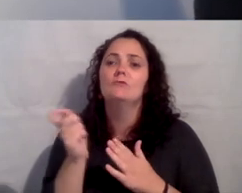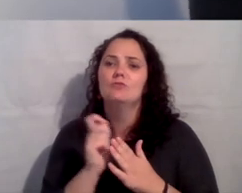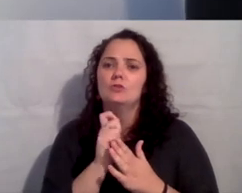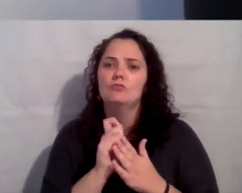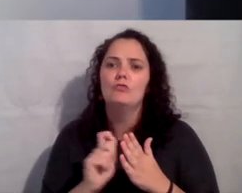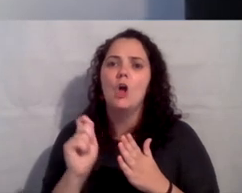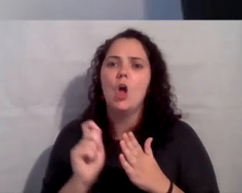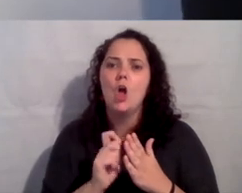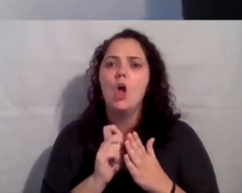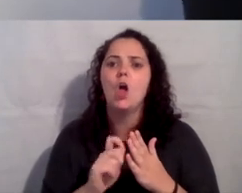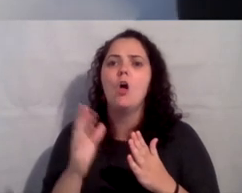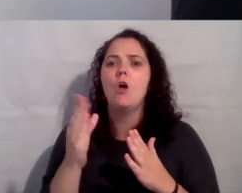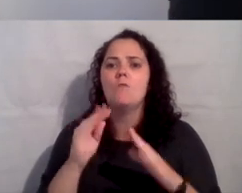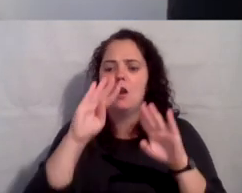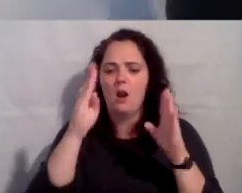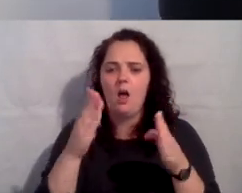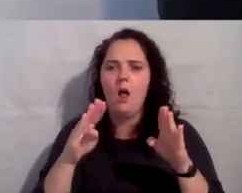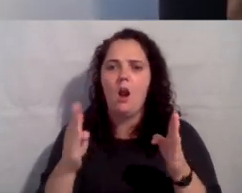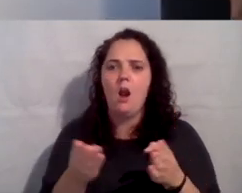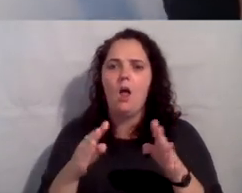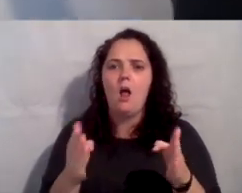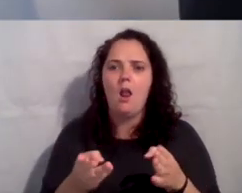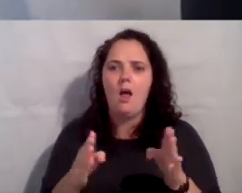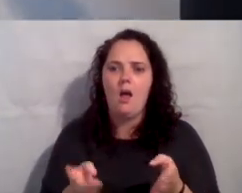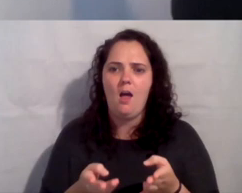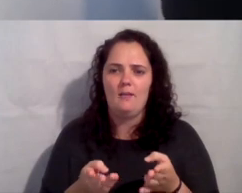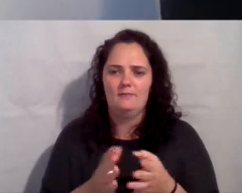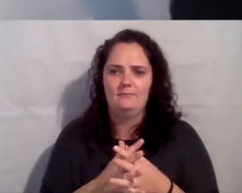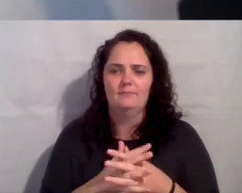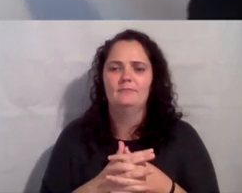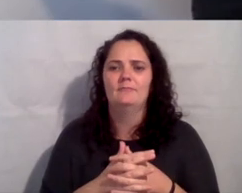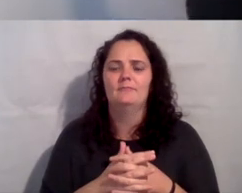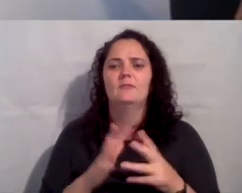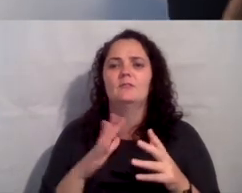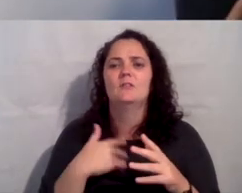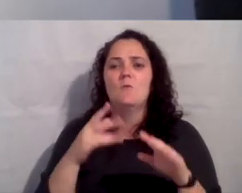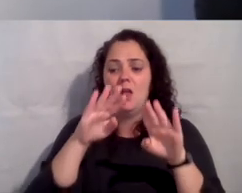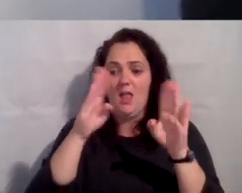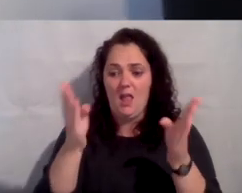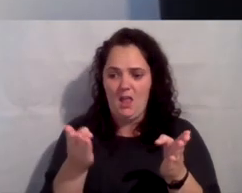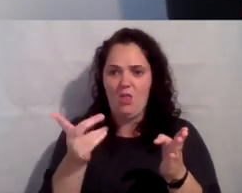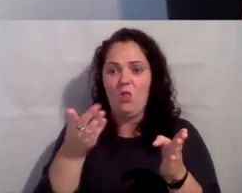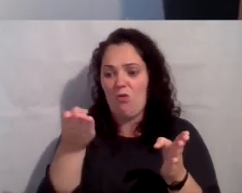working in these convex lines, never letting it slip inside and going concave with it. So I